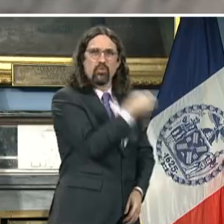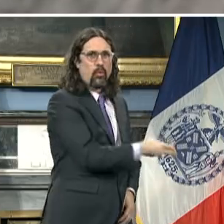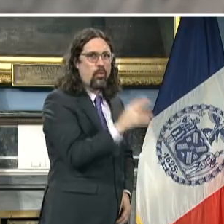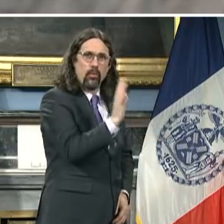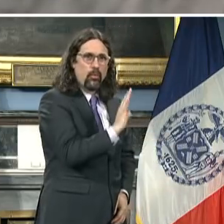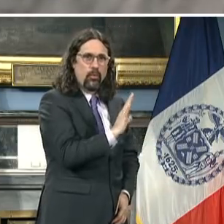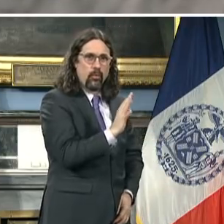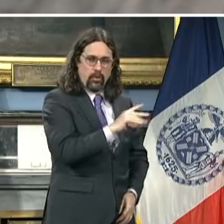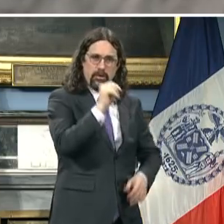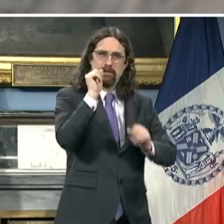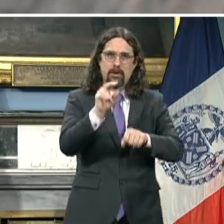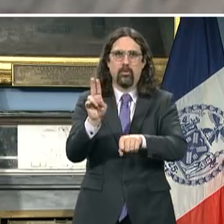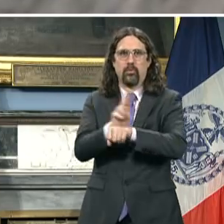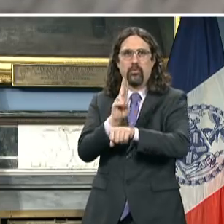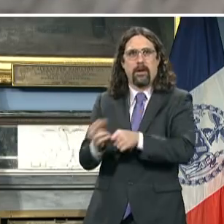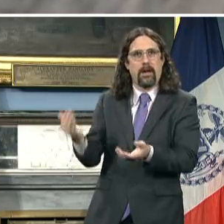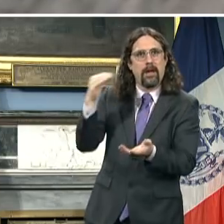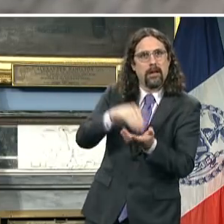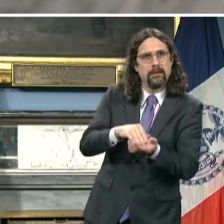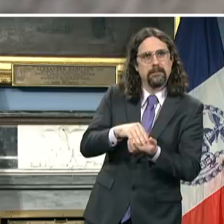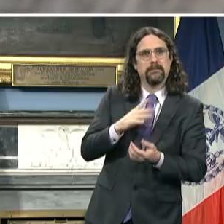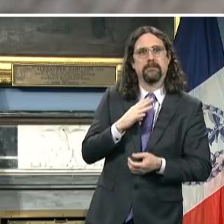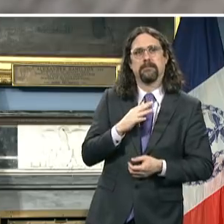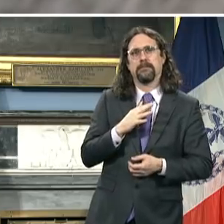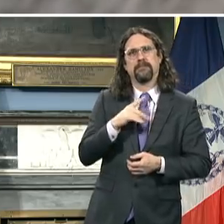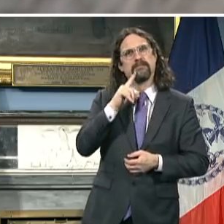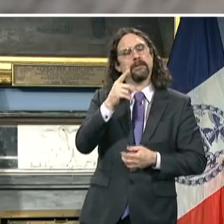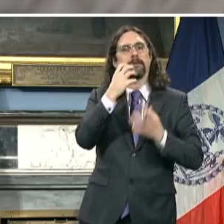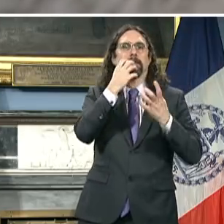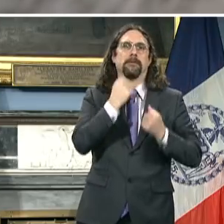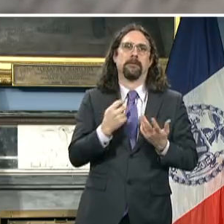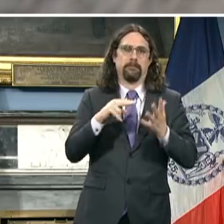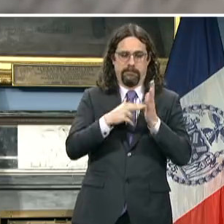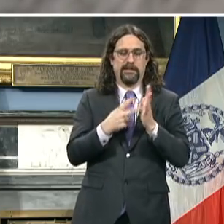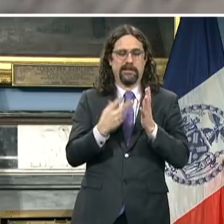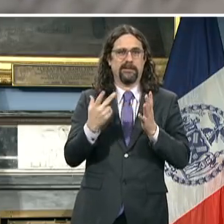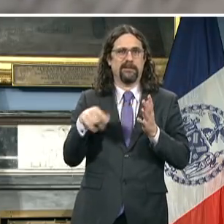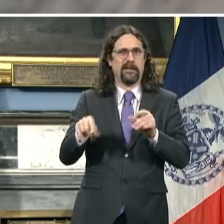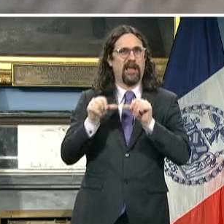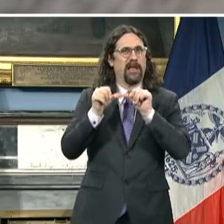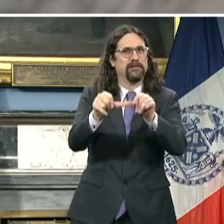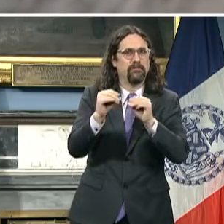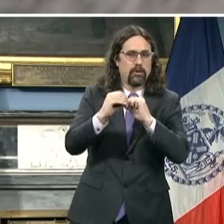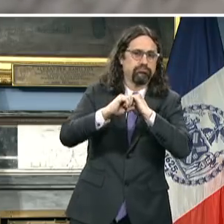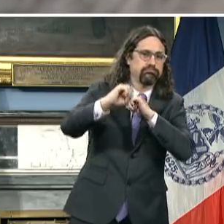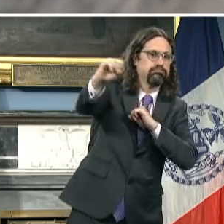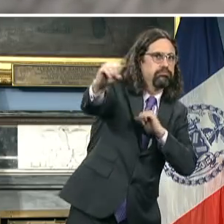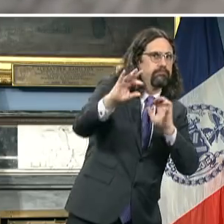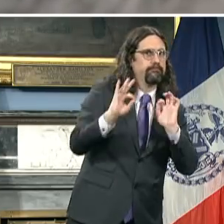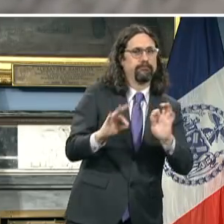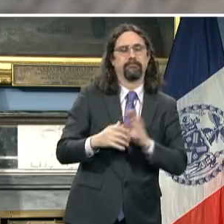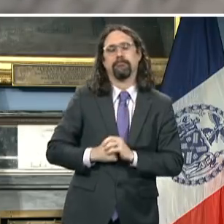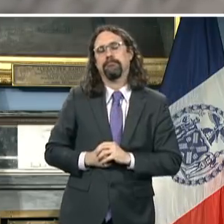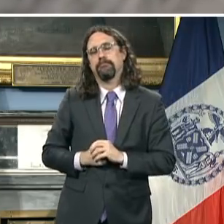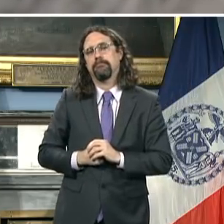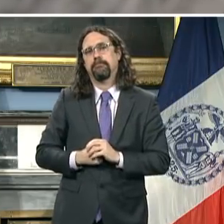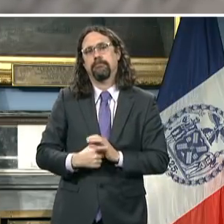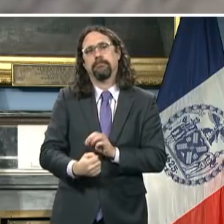CRUCIALLY IMPORTANT AT A POINT WHERE WE'RE ON A CRISIS FOOTING AND WE HAVE TO CONSERVE EVERY ITEM WE HAVE.